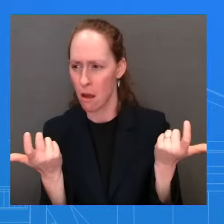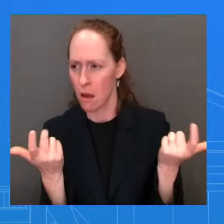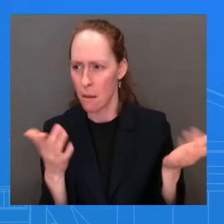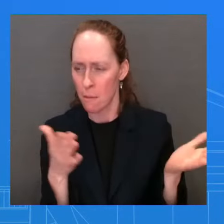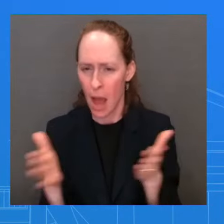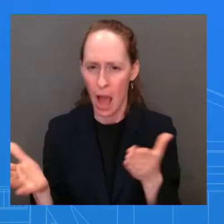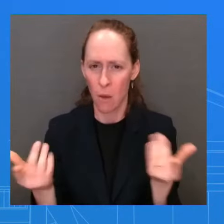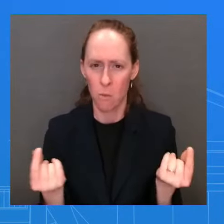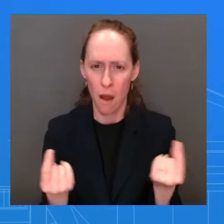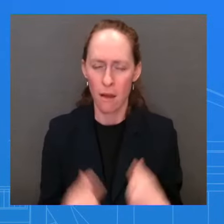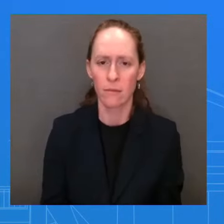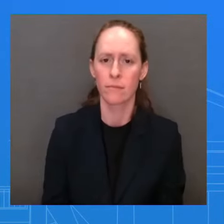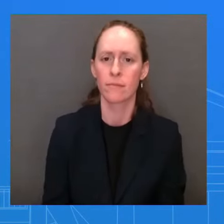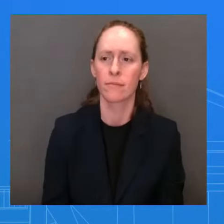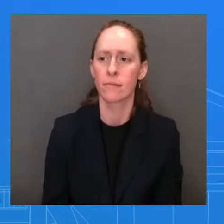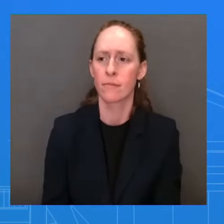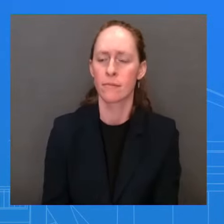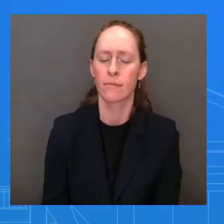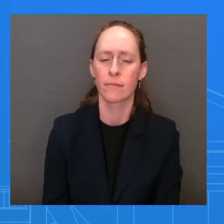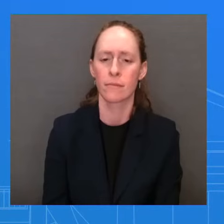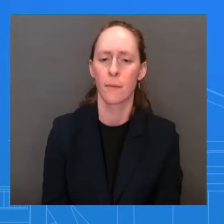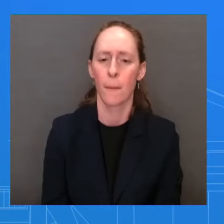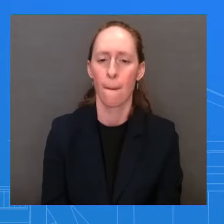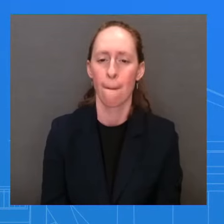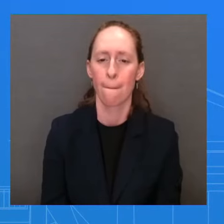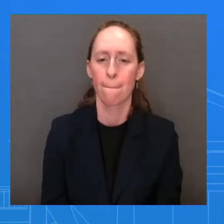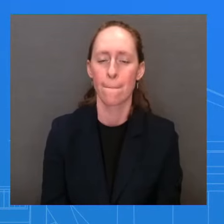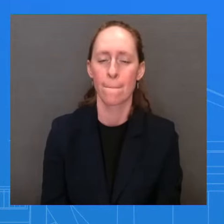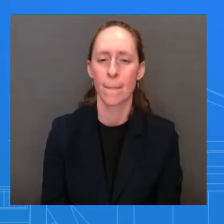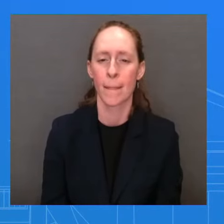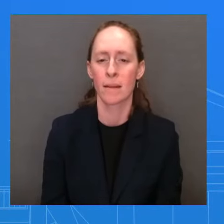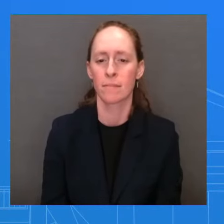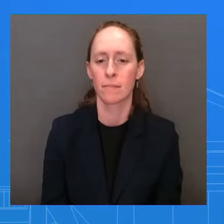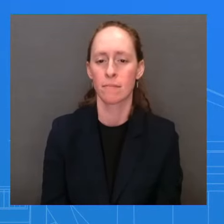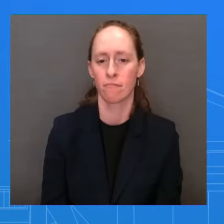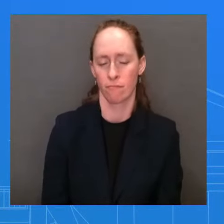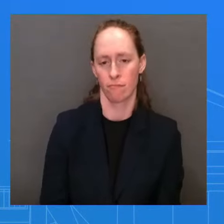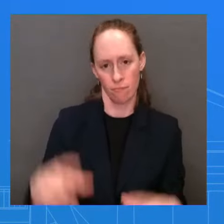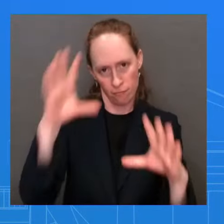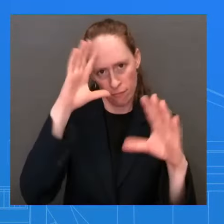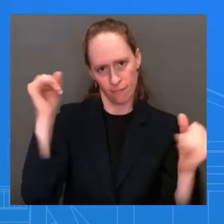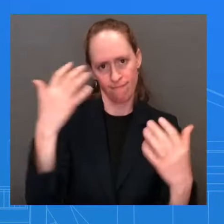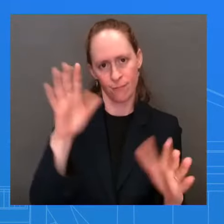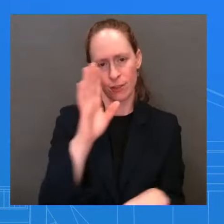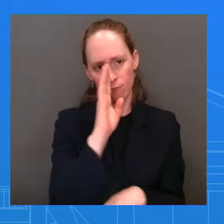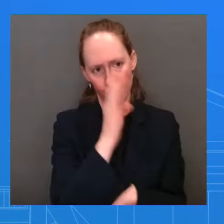contact with the SAF and RSF leadership -- you heard directly from the Nat- -- our National Security Advisor, Jake Sullivan,